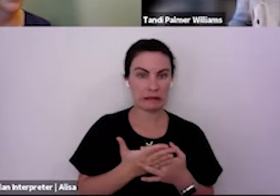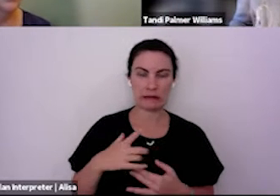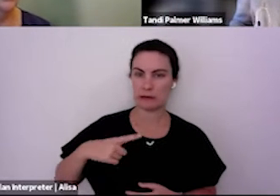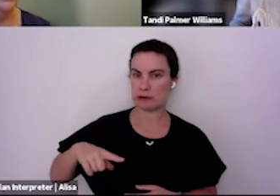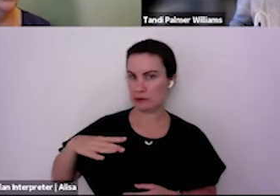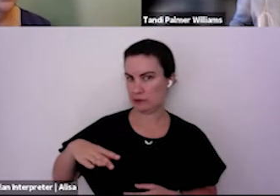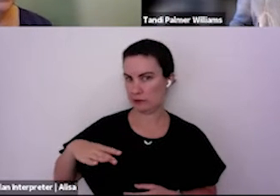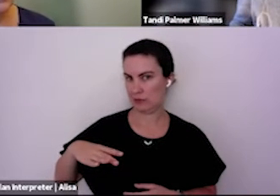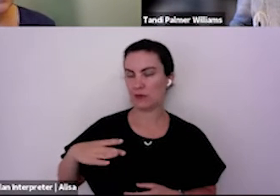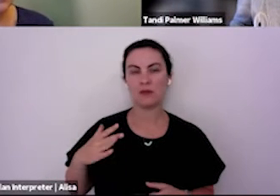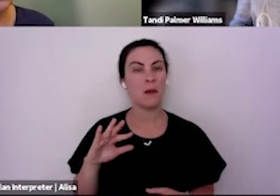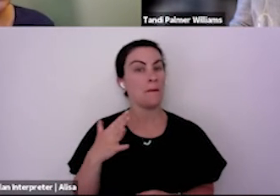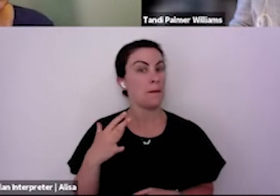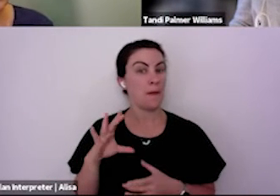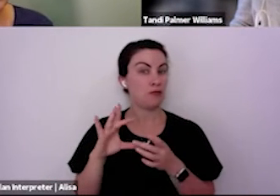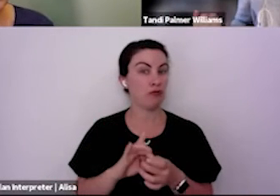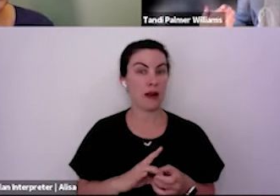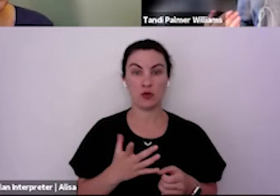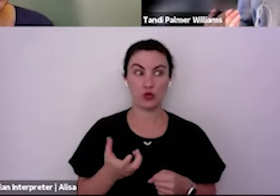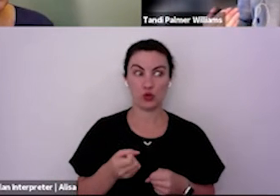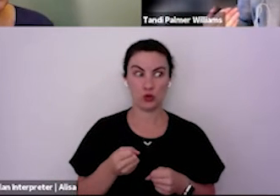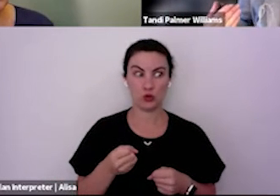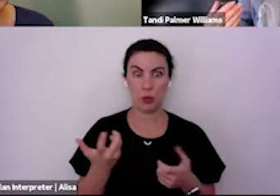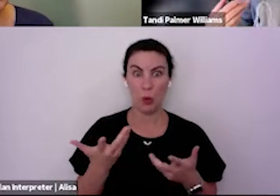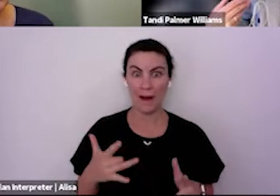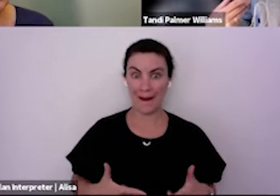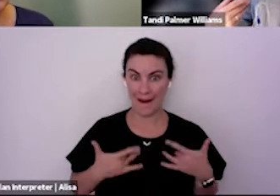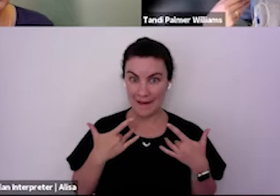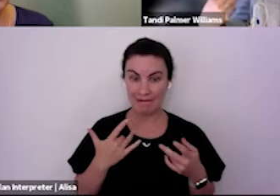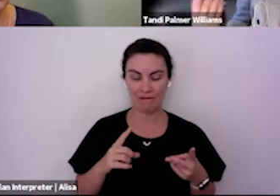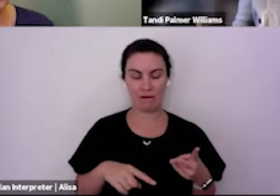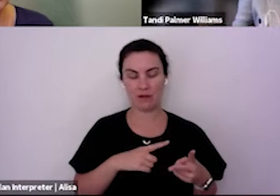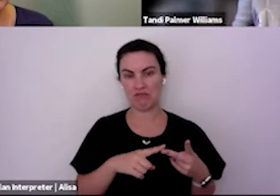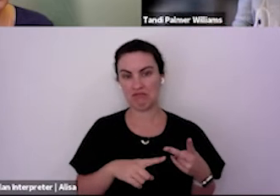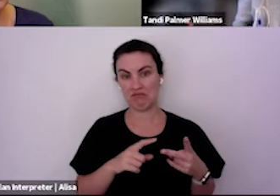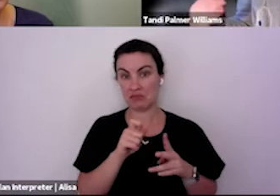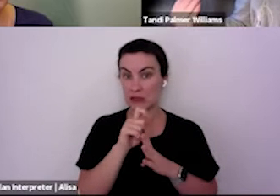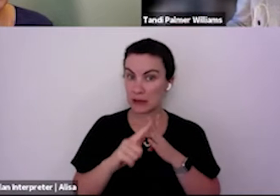related to geography or experiencing a disability or they've got caring responsibilities or